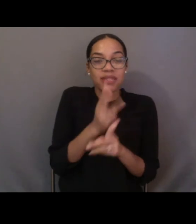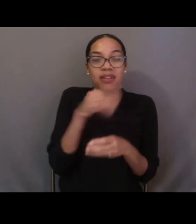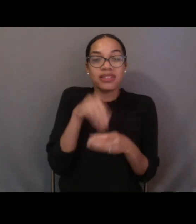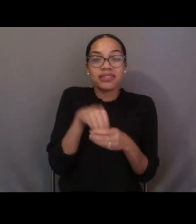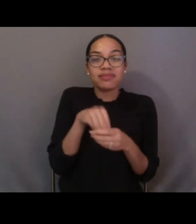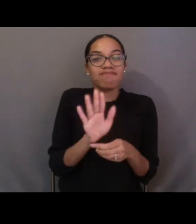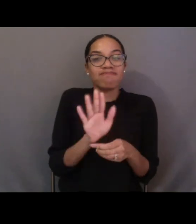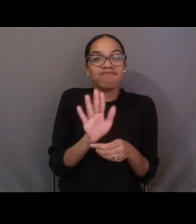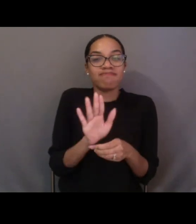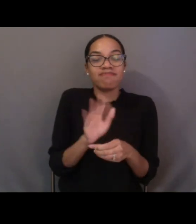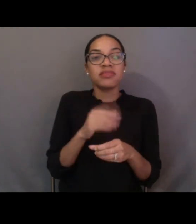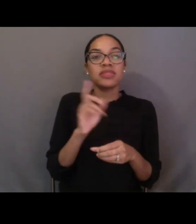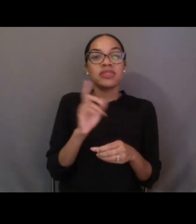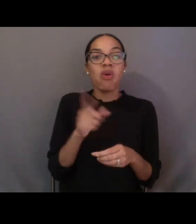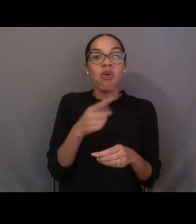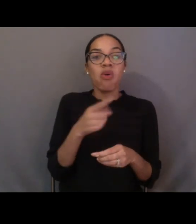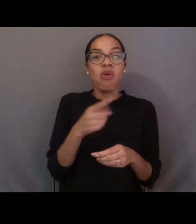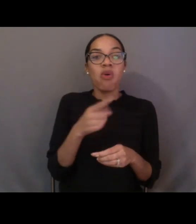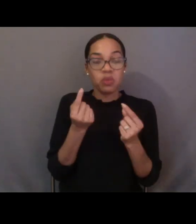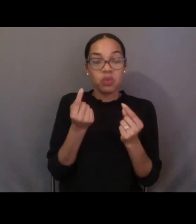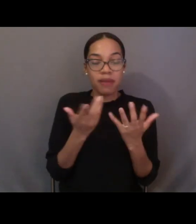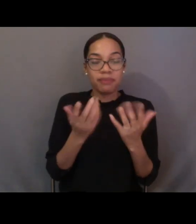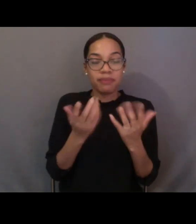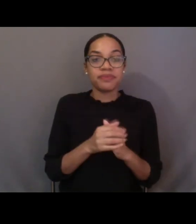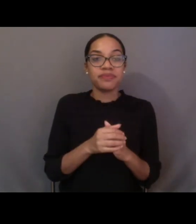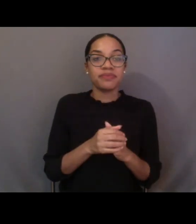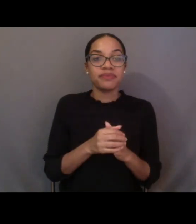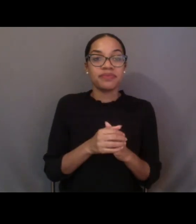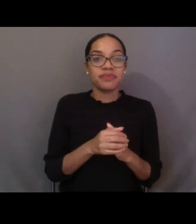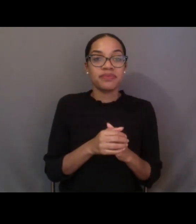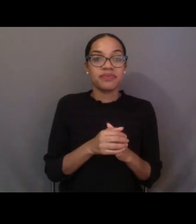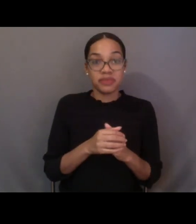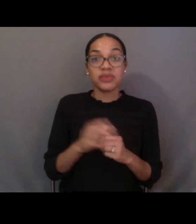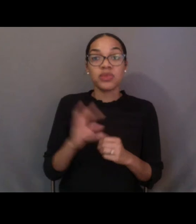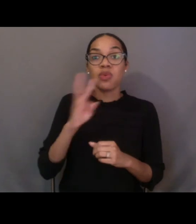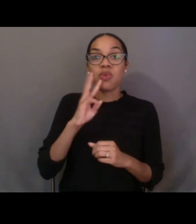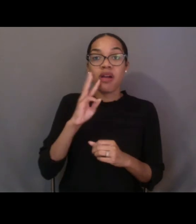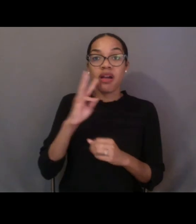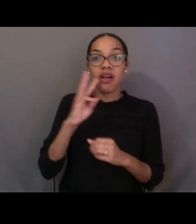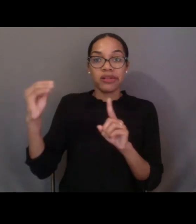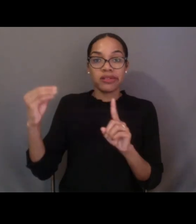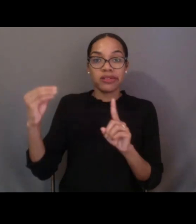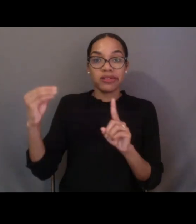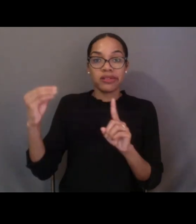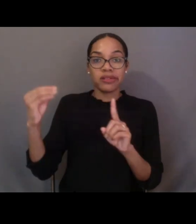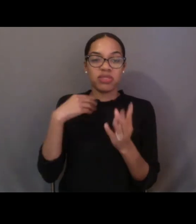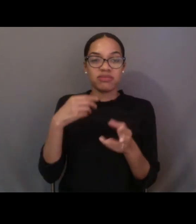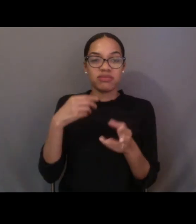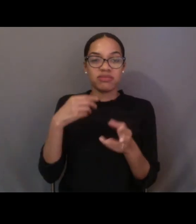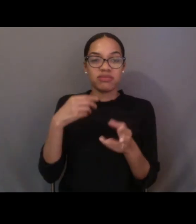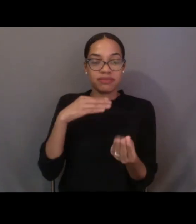What they do is they're constantly sucking the water in, and then they have gills, just like fish,